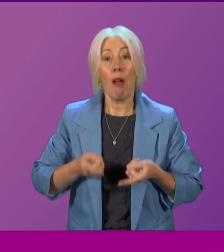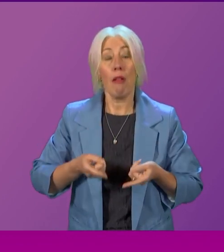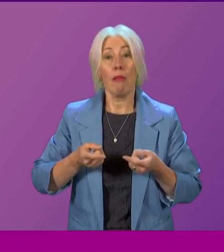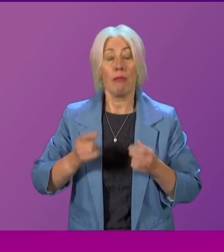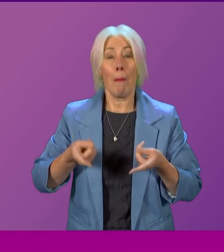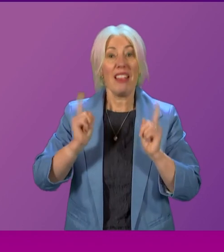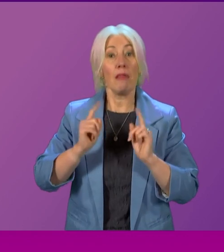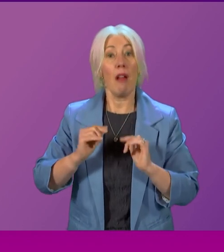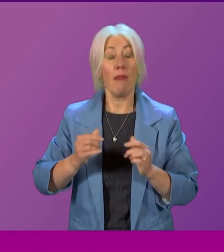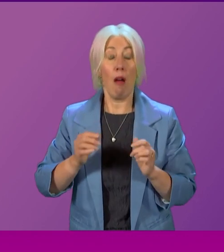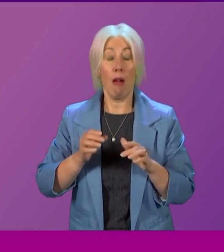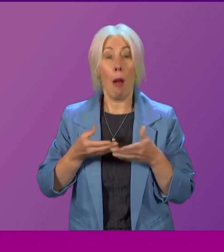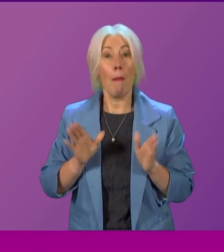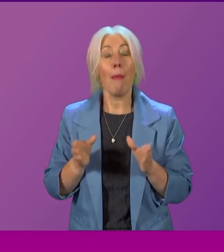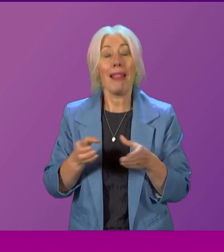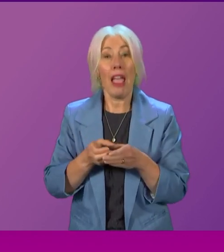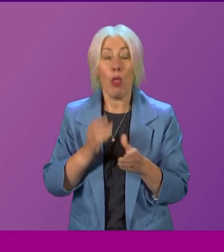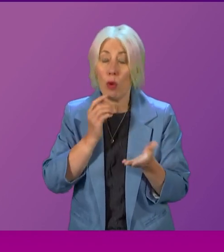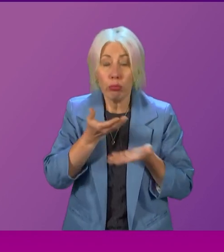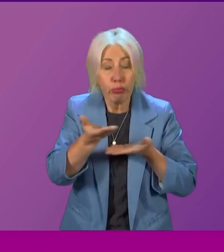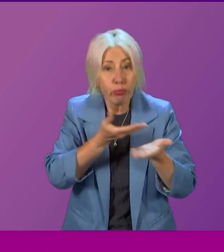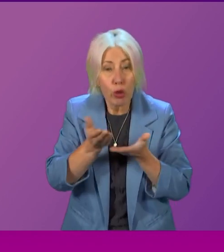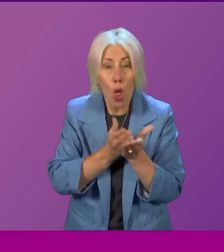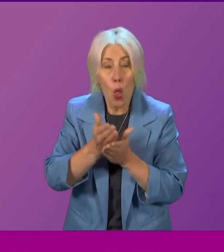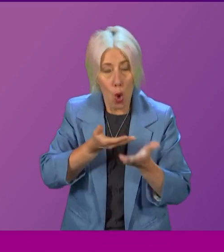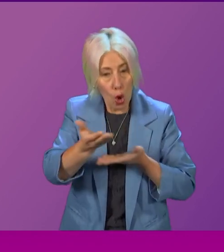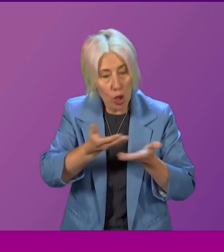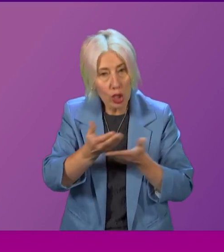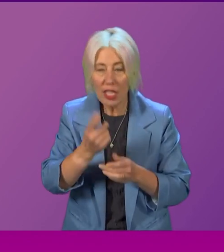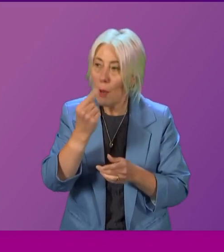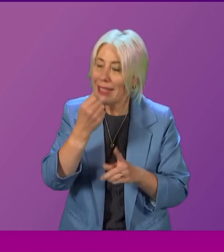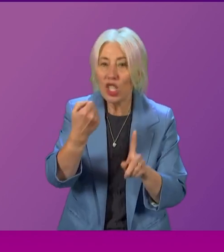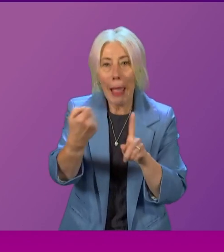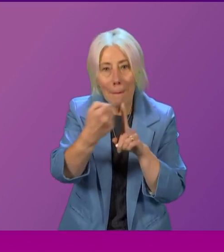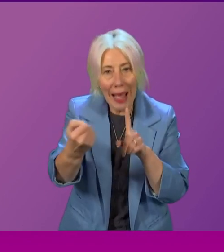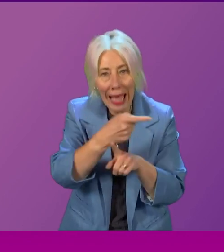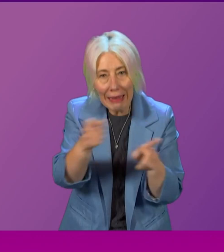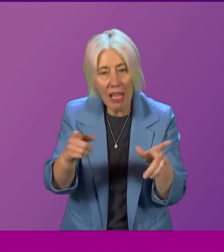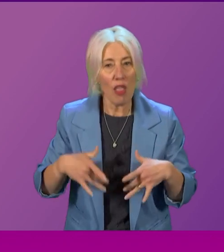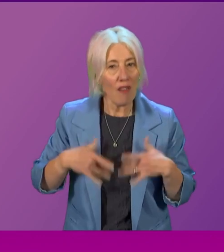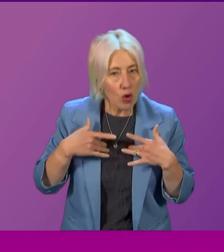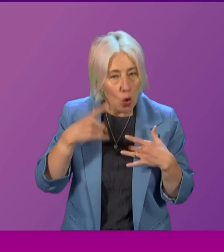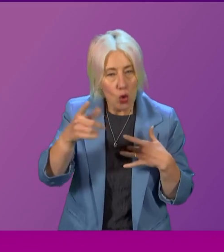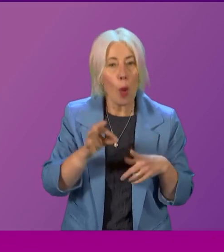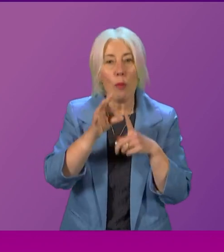including sporting bodies, during the consultation period to hear about potential impacts and